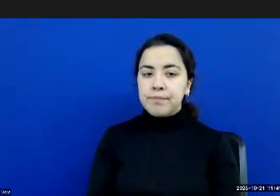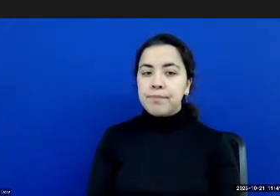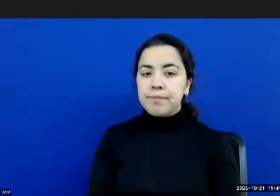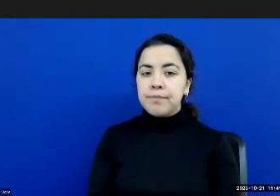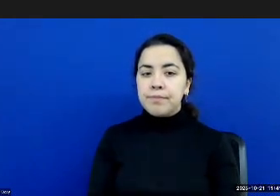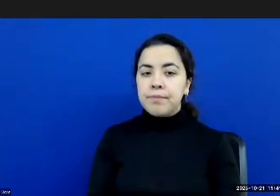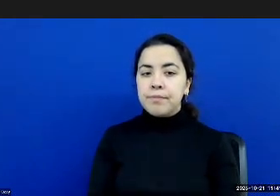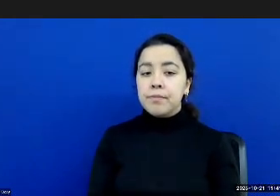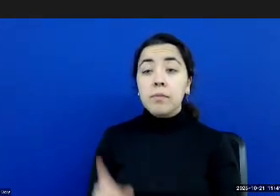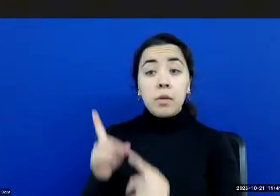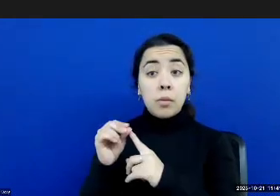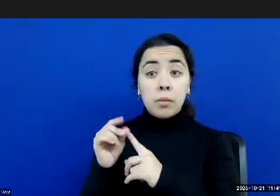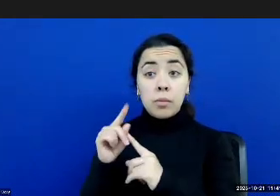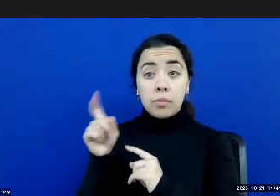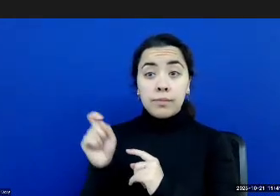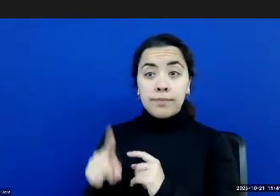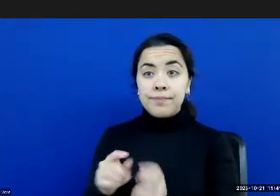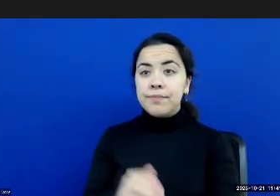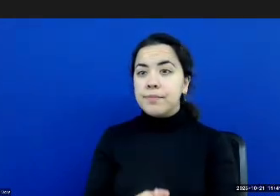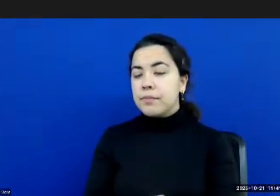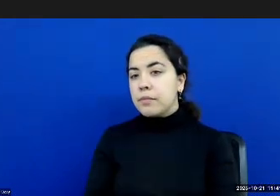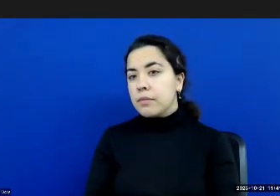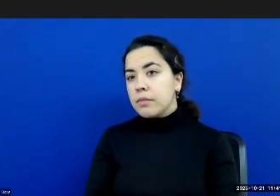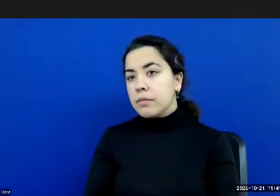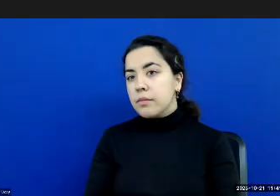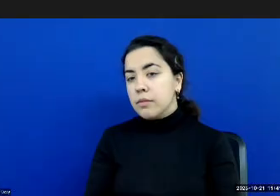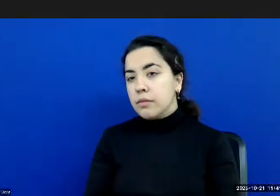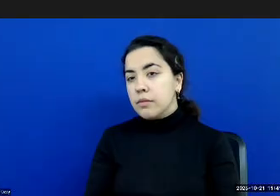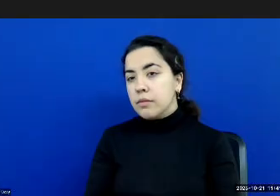Rachel Paul, IAAP: Absolutely. All right, we had one more question come in.